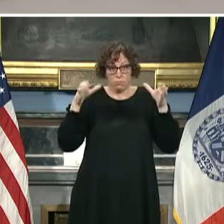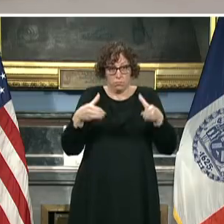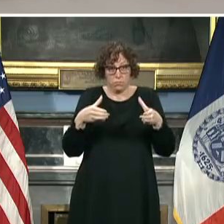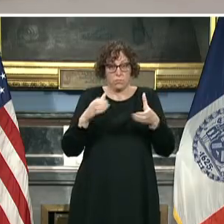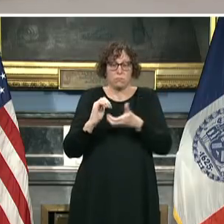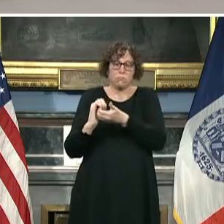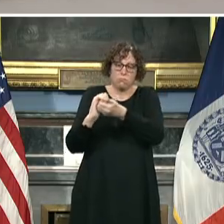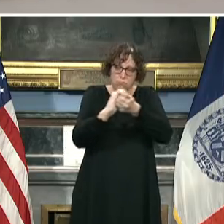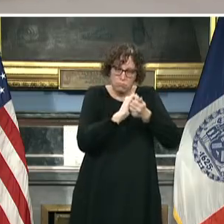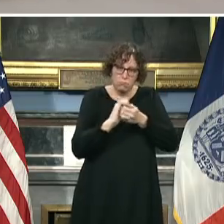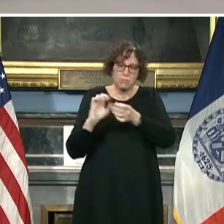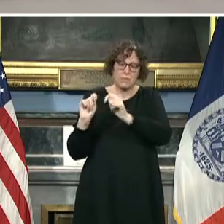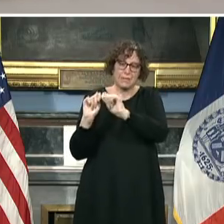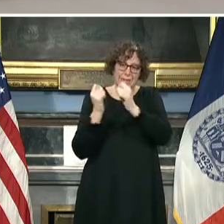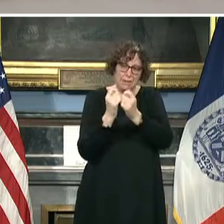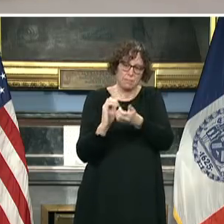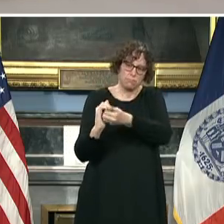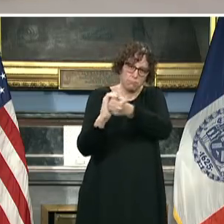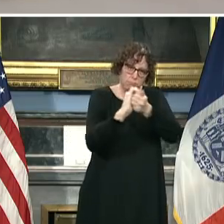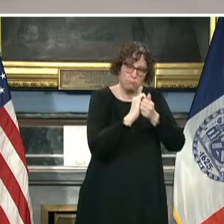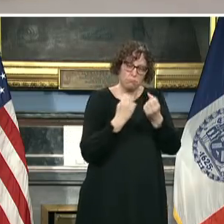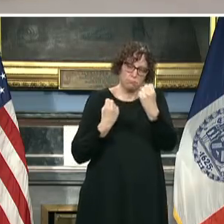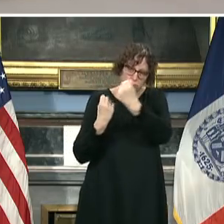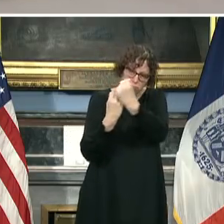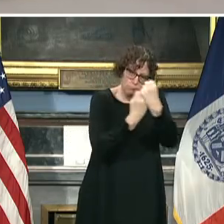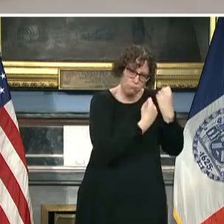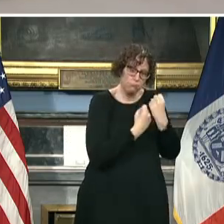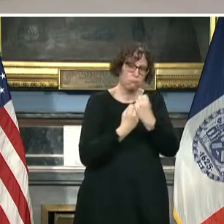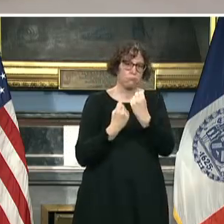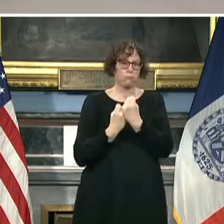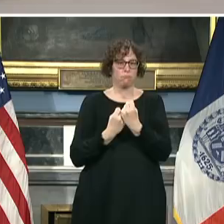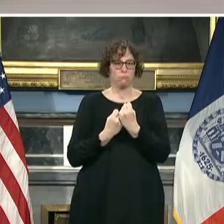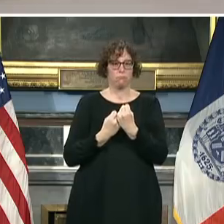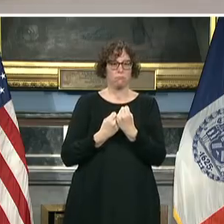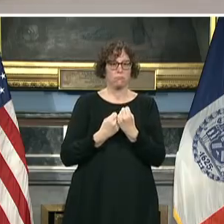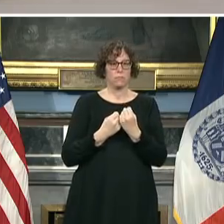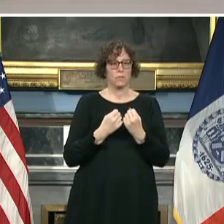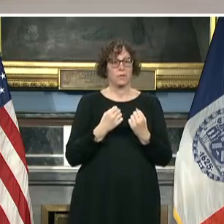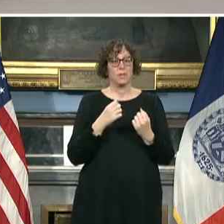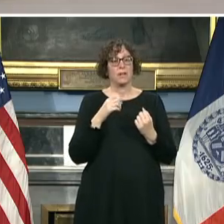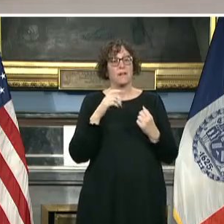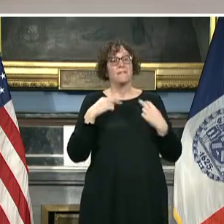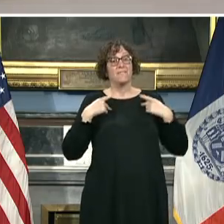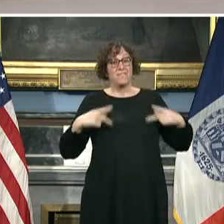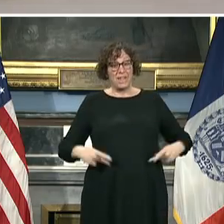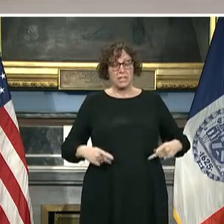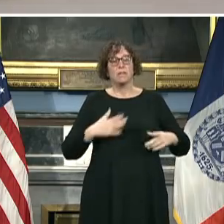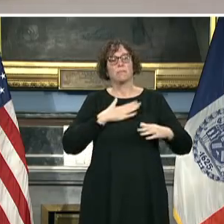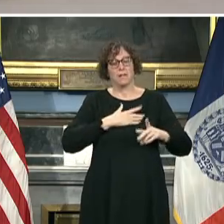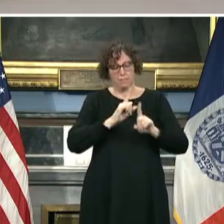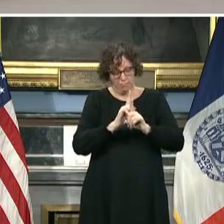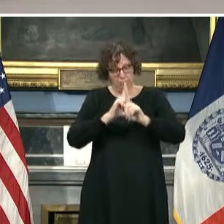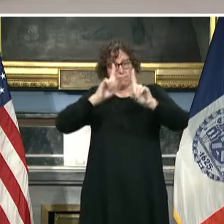NEED THAT WE HAVE TO COME TOGETHER AND TO BE THERE FOR ONE ANOTHER, EVEN THOUGH WE'RE